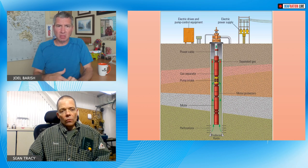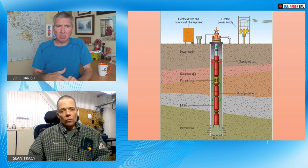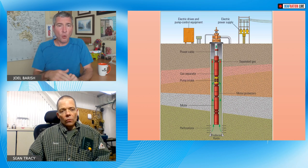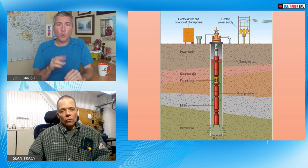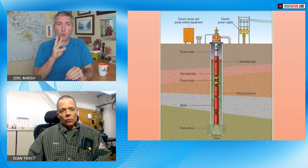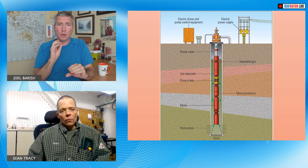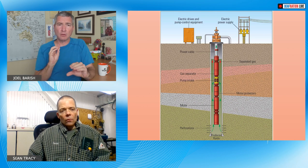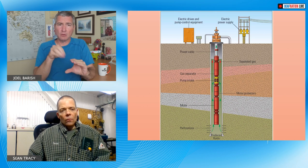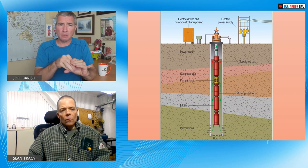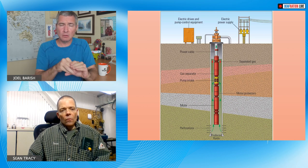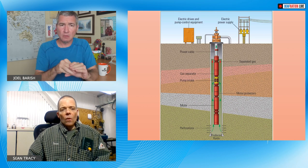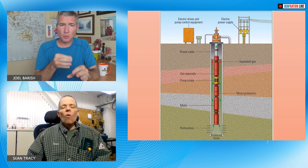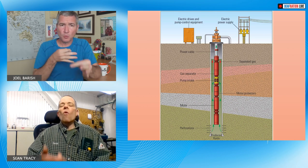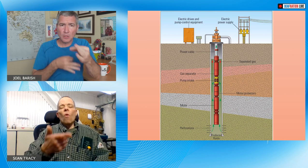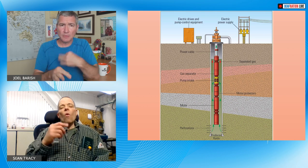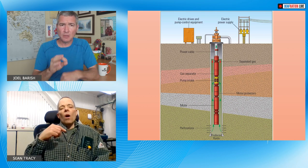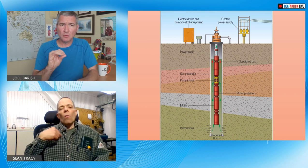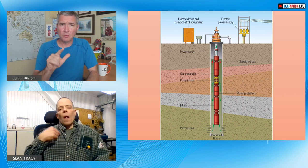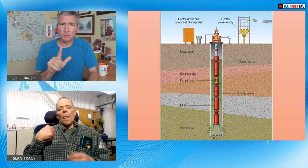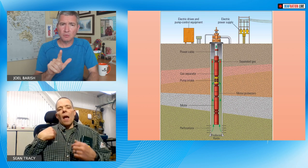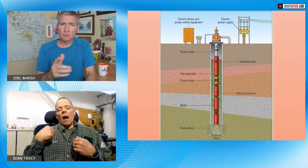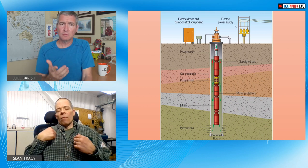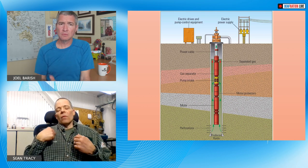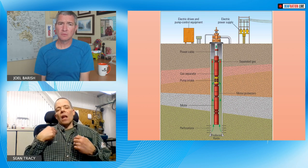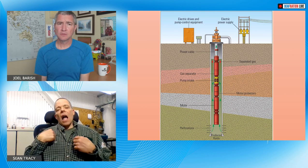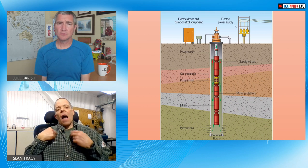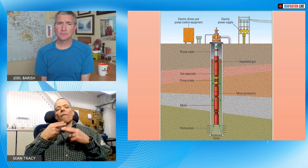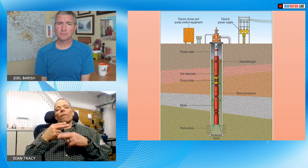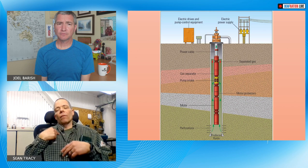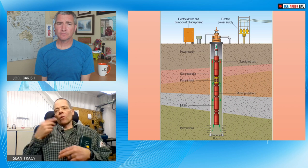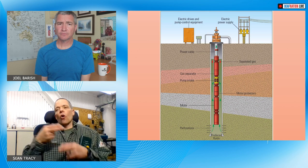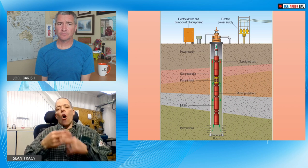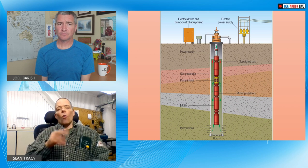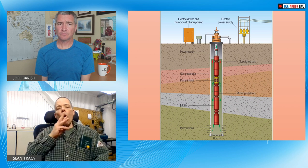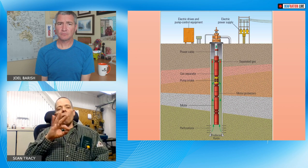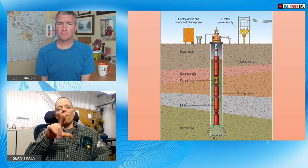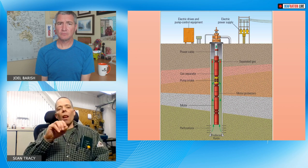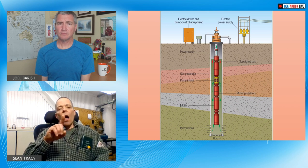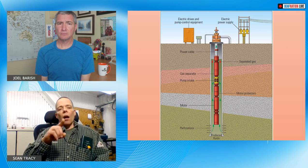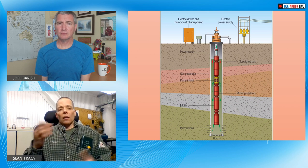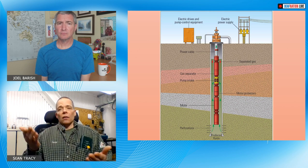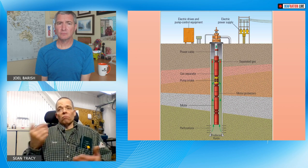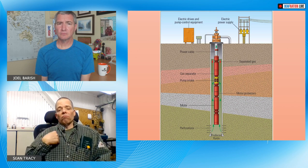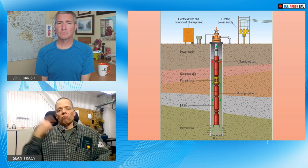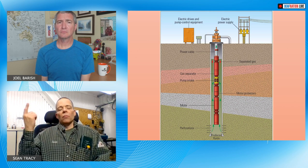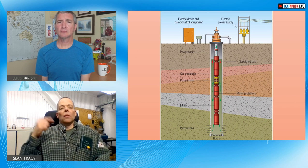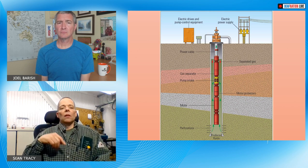Do you replace the oil with water? What we do is called a water flood.